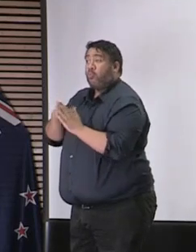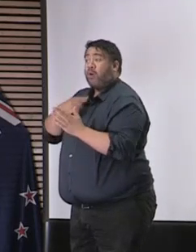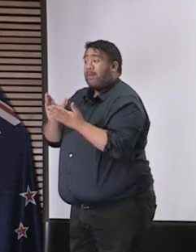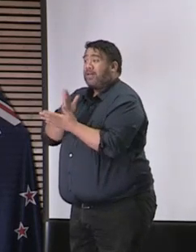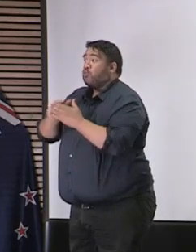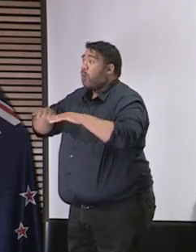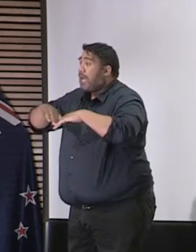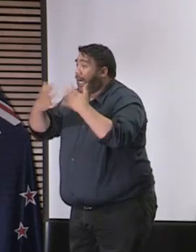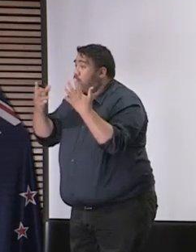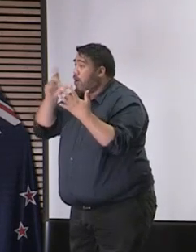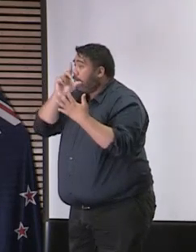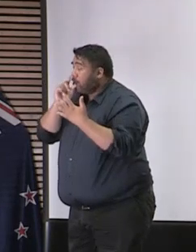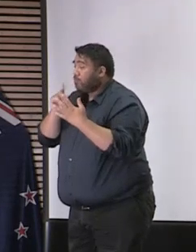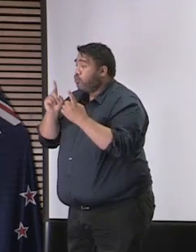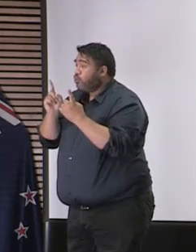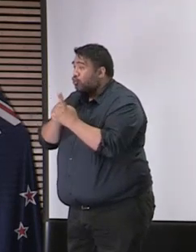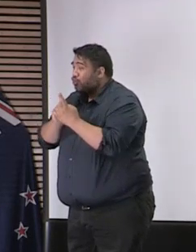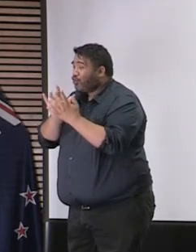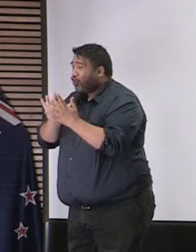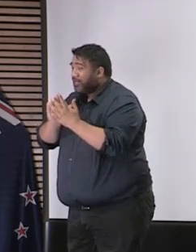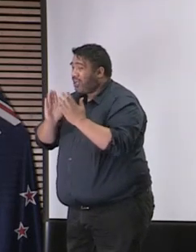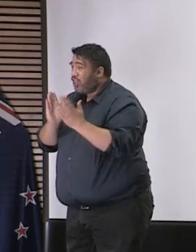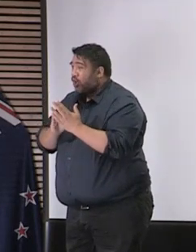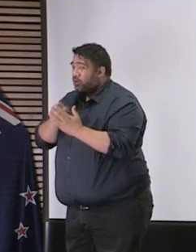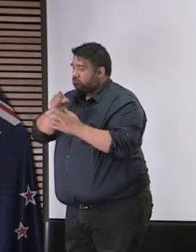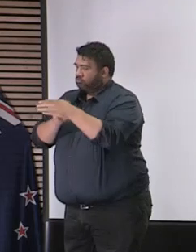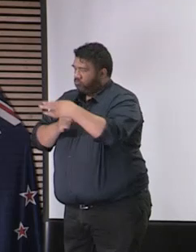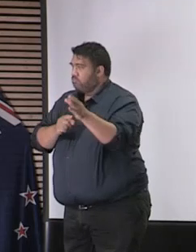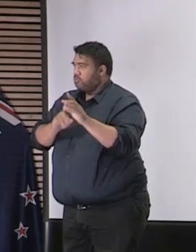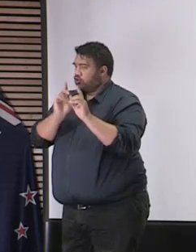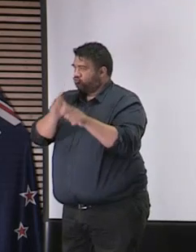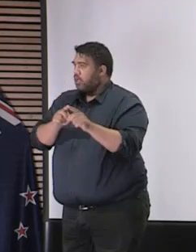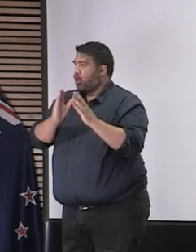The public health units are very rigorous in that setting to make sure that any close